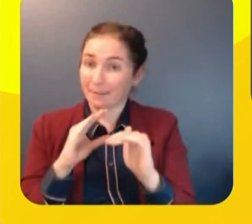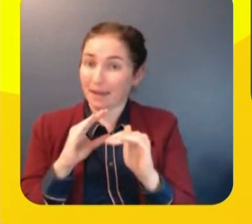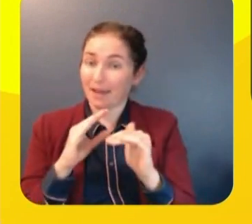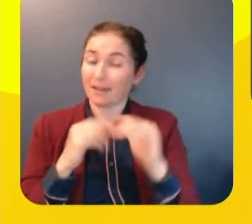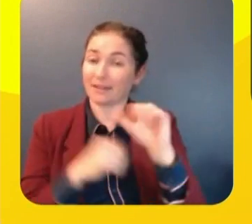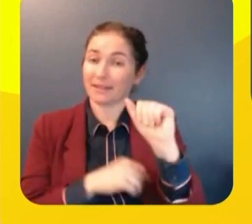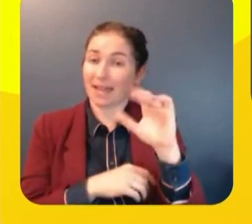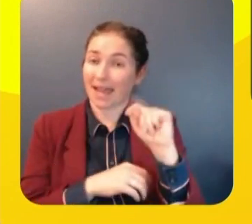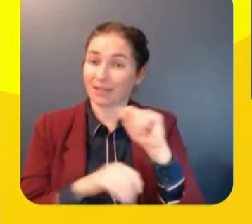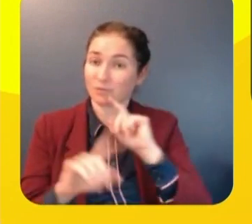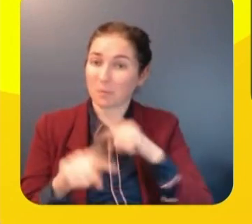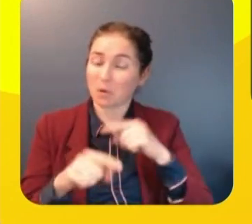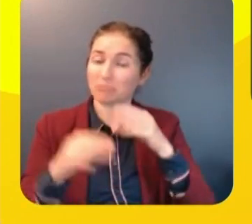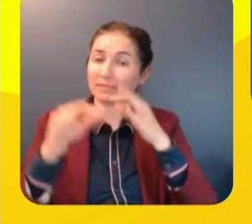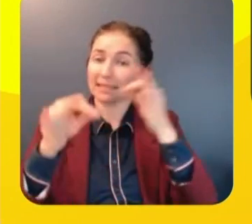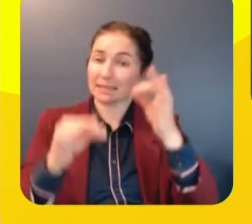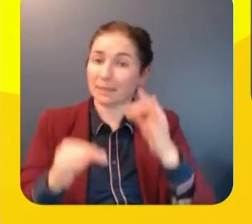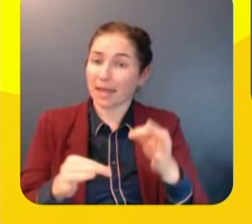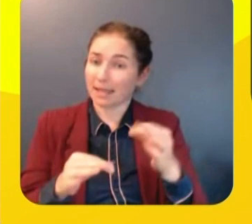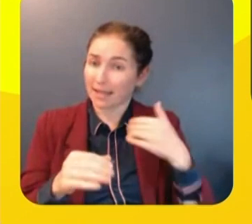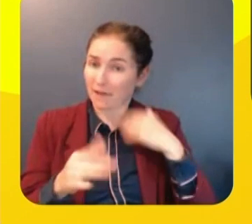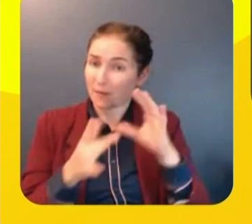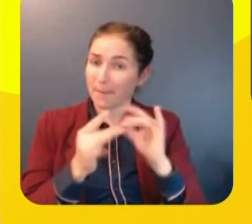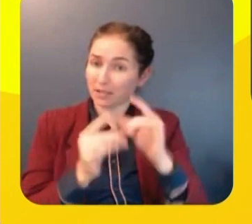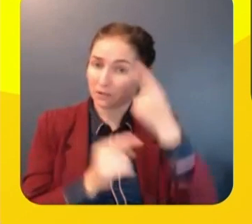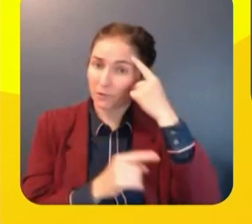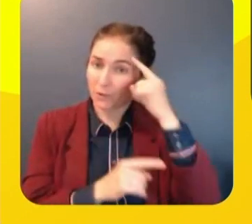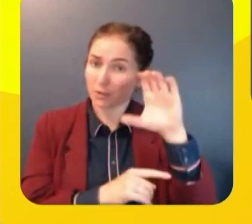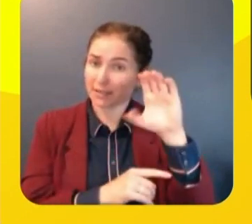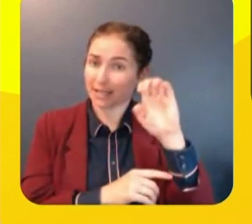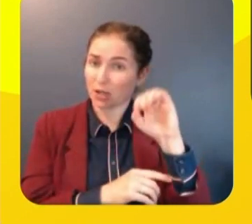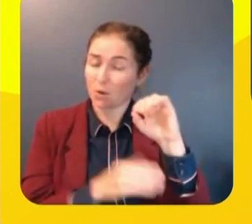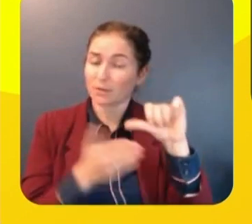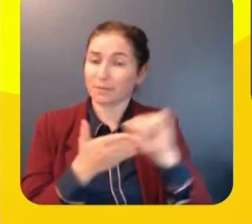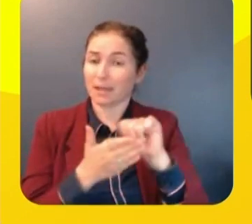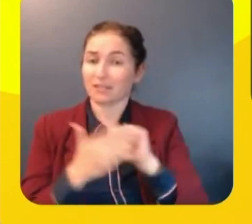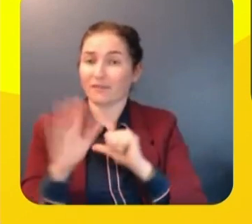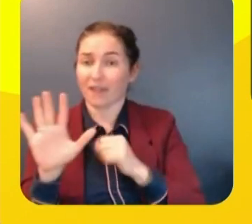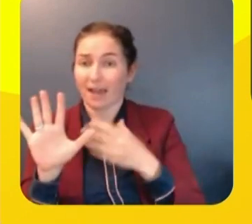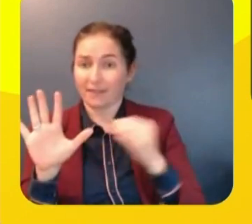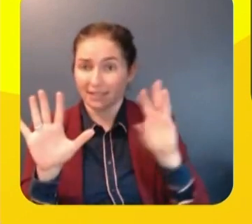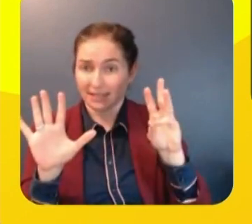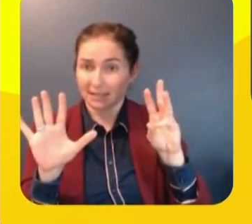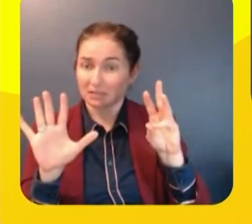Explain there's a message for CEOs on pages five and six and just ask them what they think.